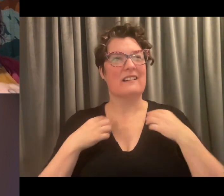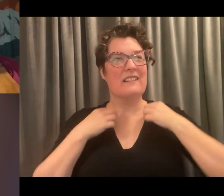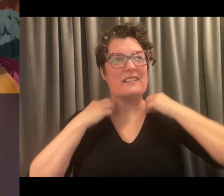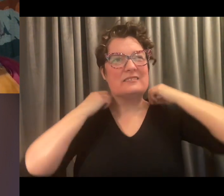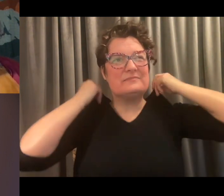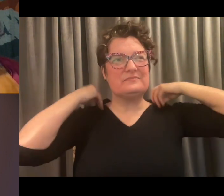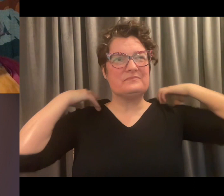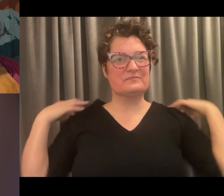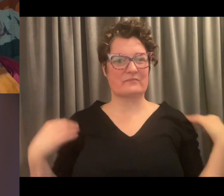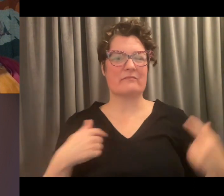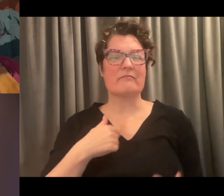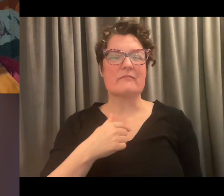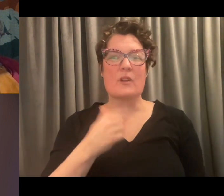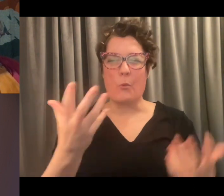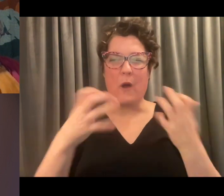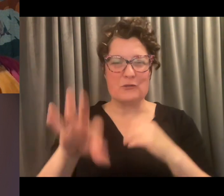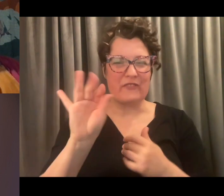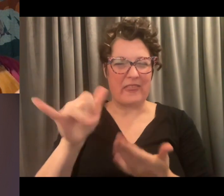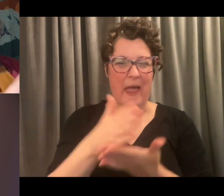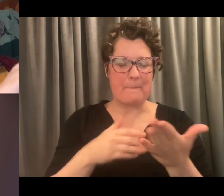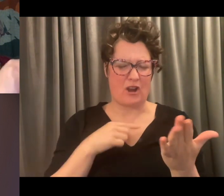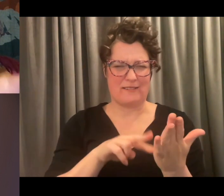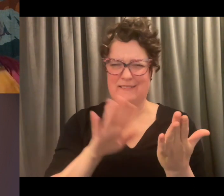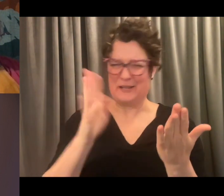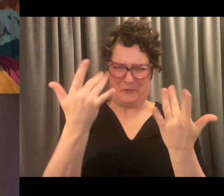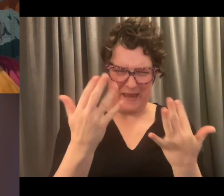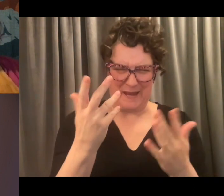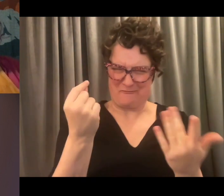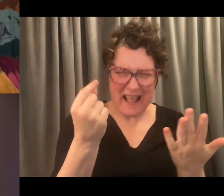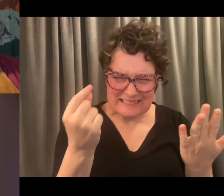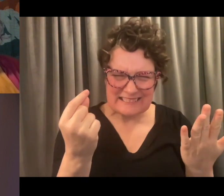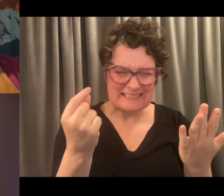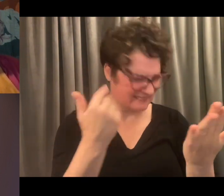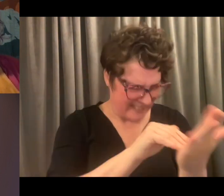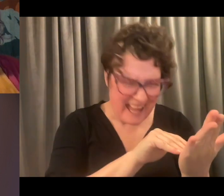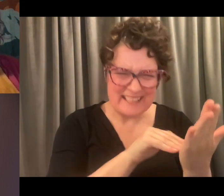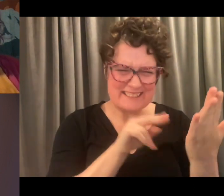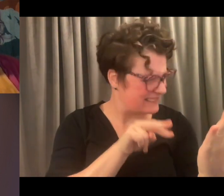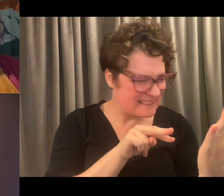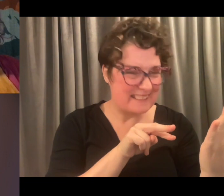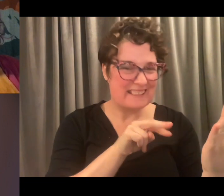part that makes me go, wait, what? Um, and I found that, and then I just wanted to like write something that